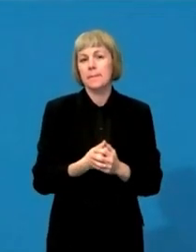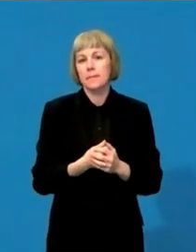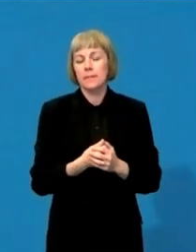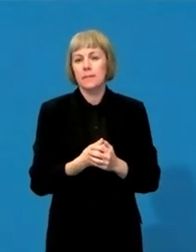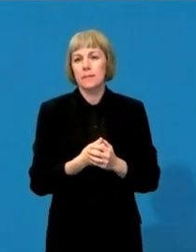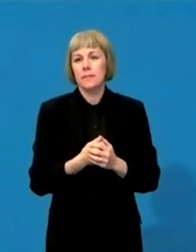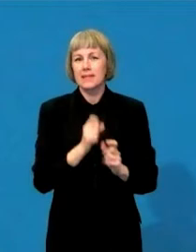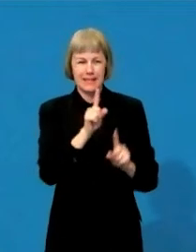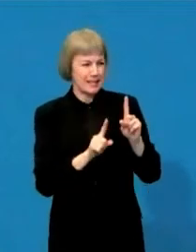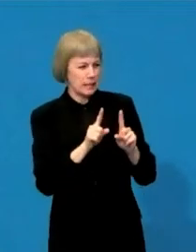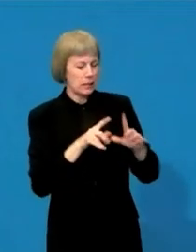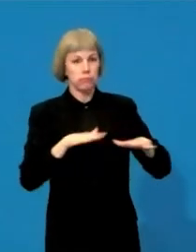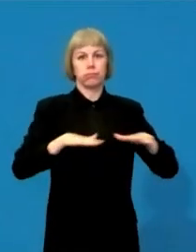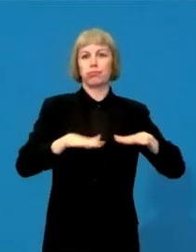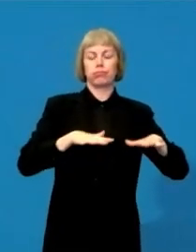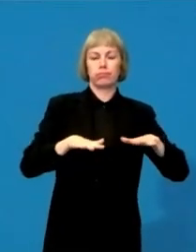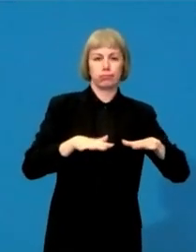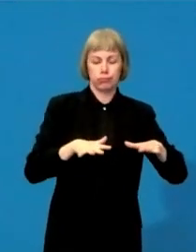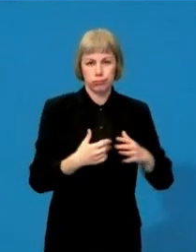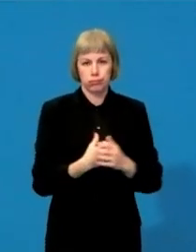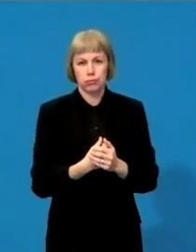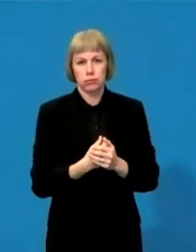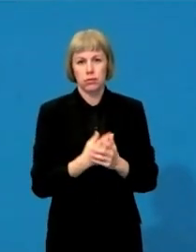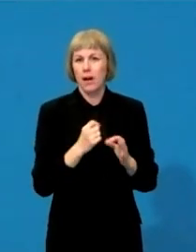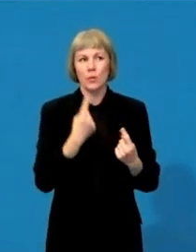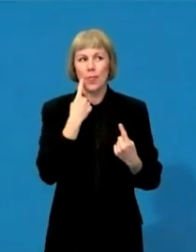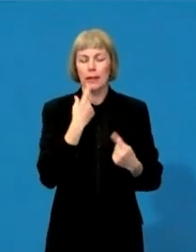know how they would go for themselves. Or even the plane ride there.